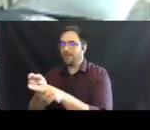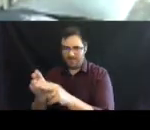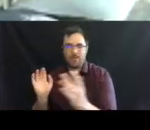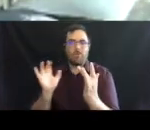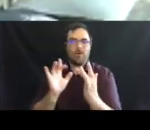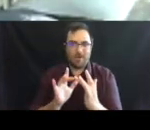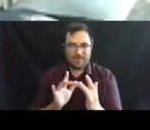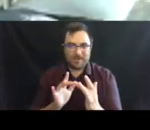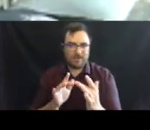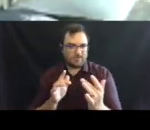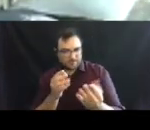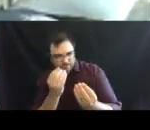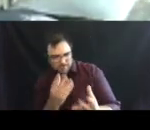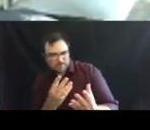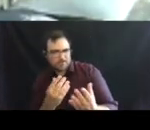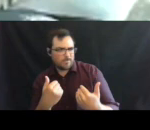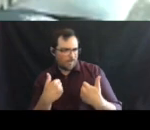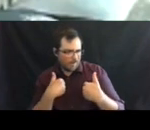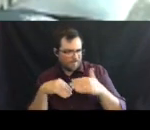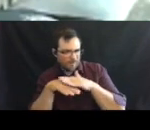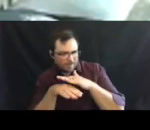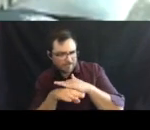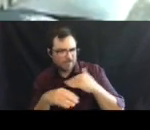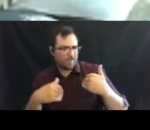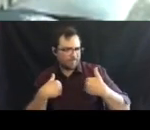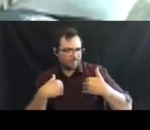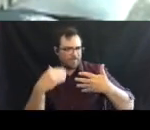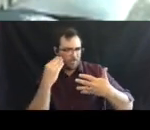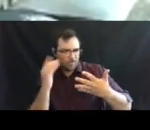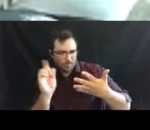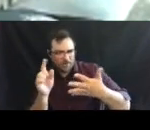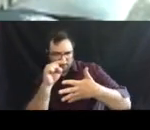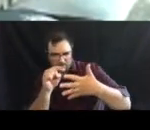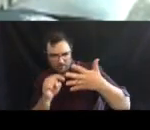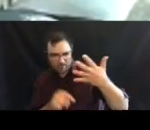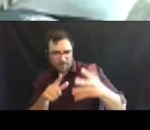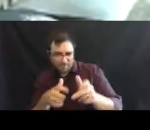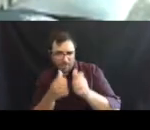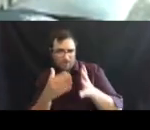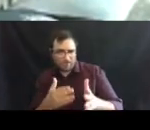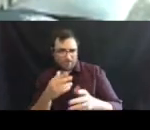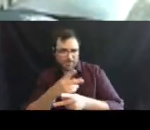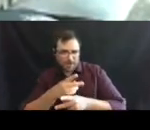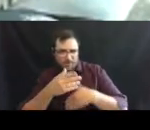sure that families can have access to follow-up care. That families understand that they need